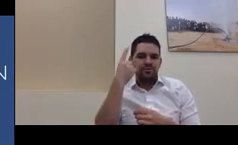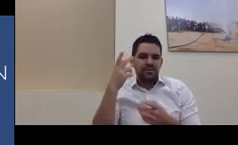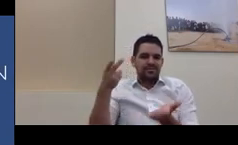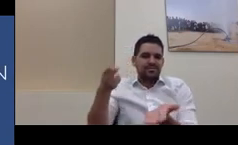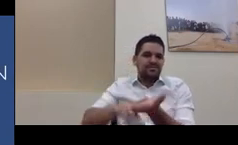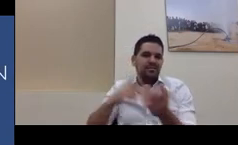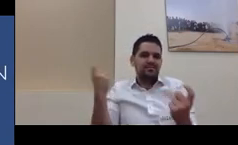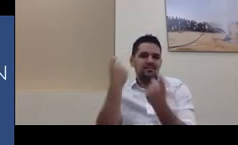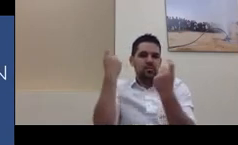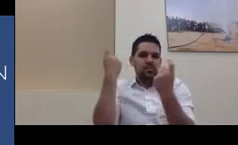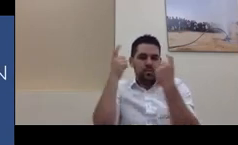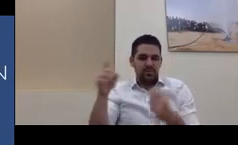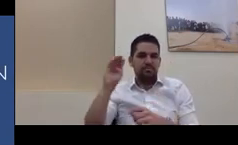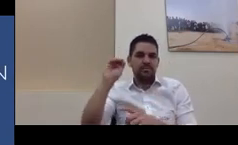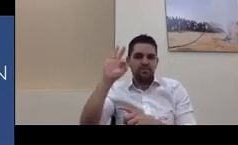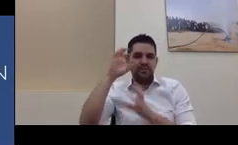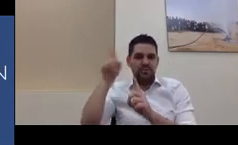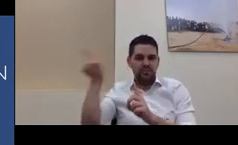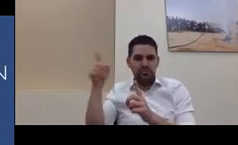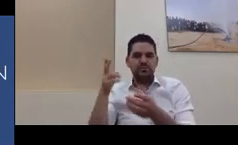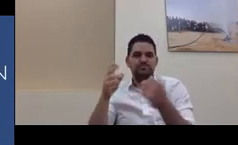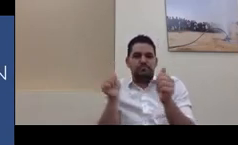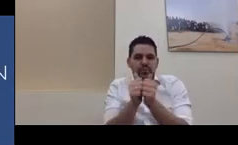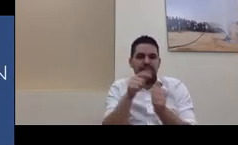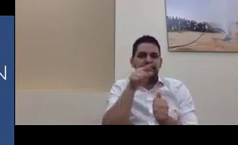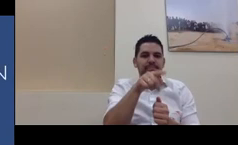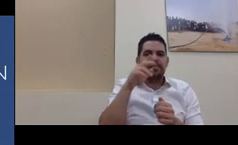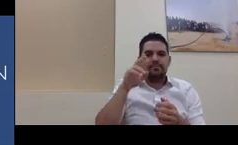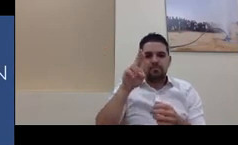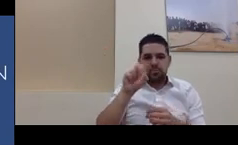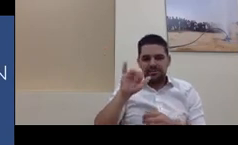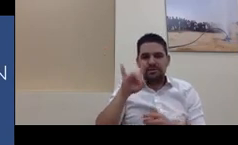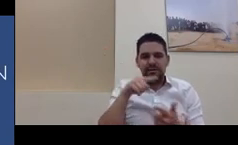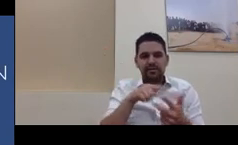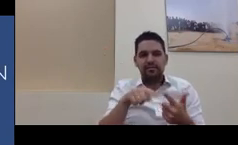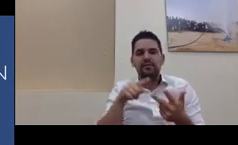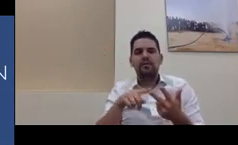of understanding signing ceremony by the Ministry of Education with USAID